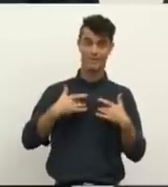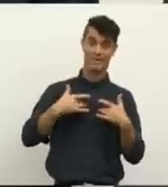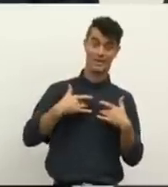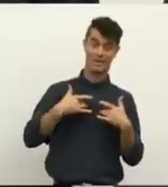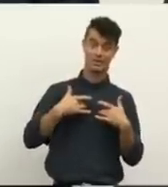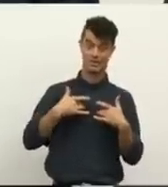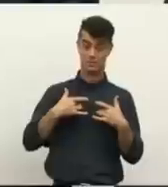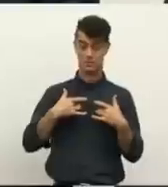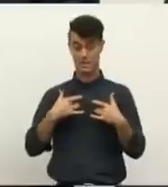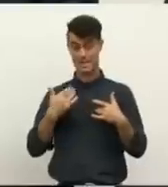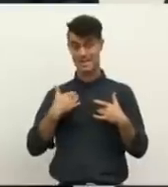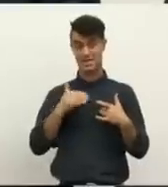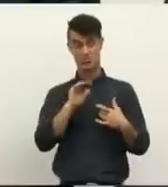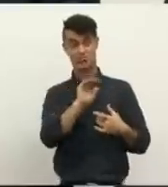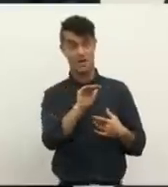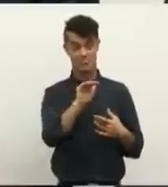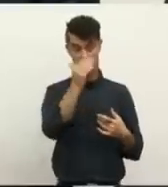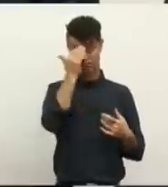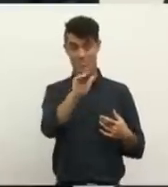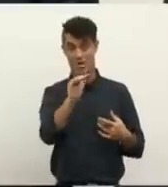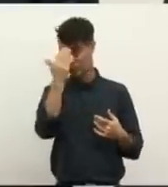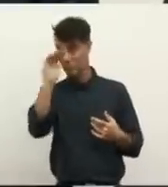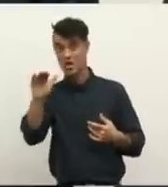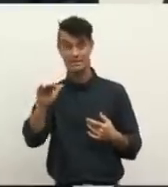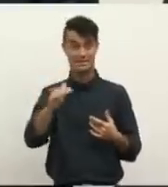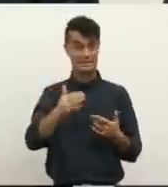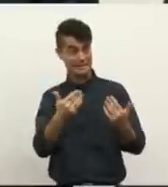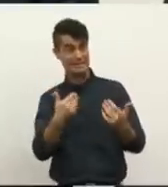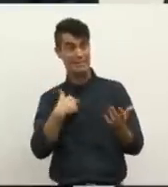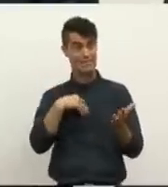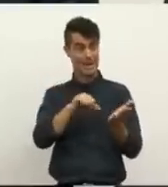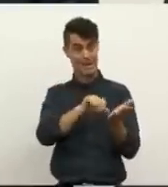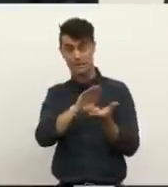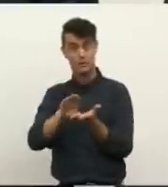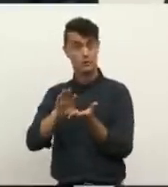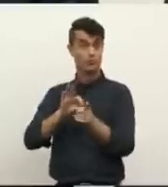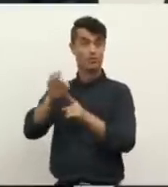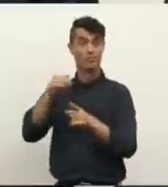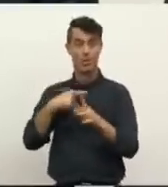to try and remind everybody of the bits and pieces that need to be put together, you're right. Yeah, and that's great.